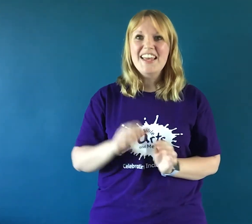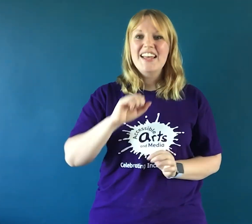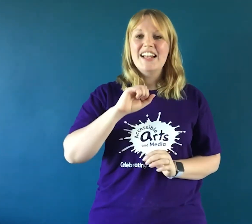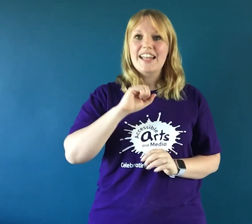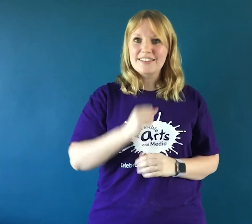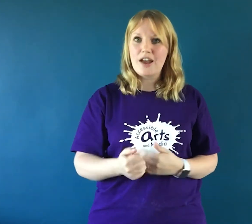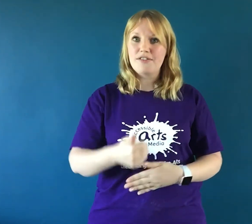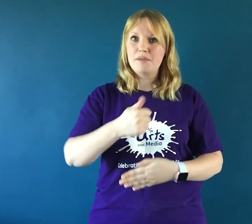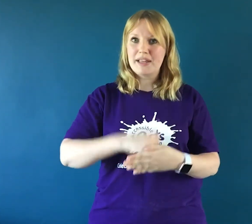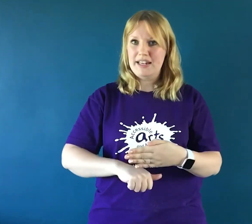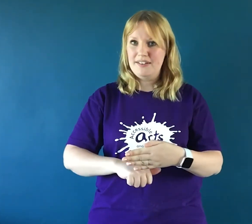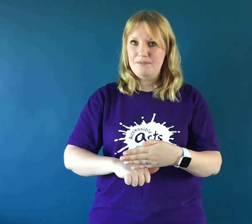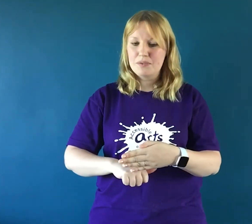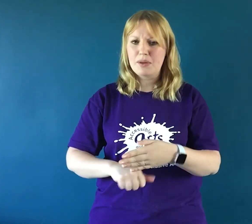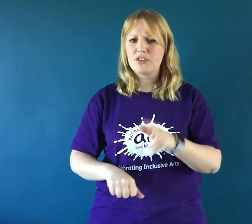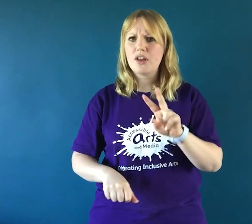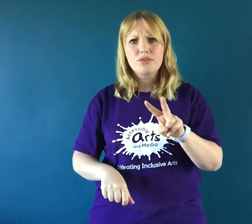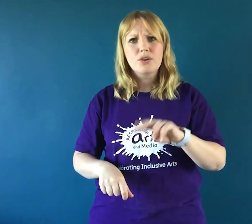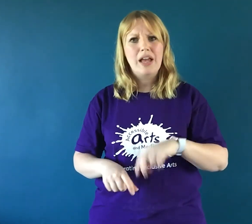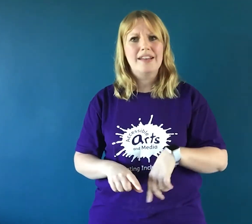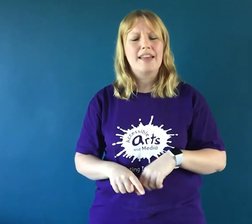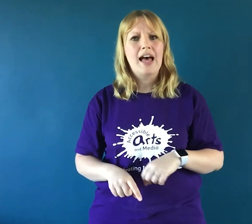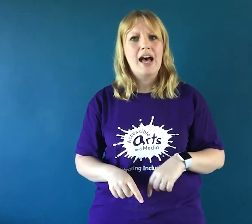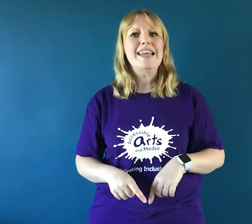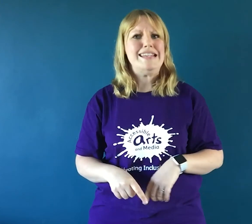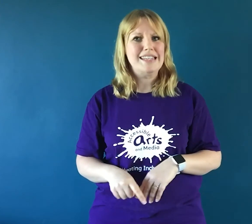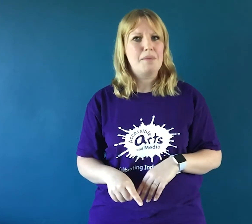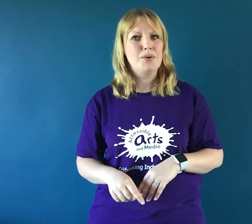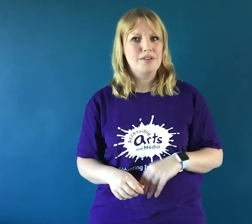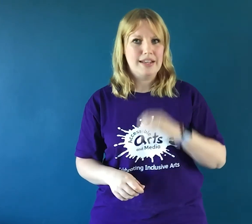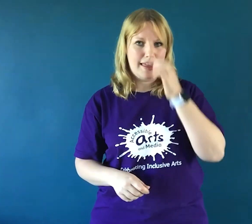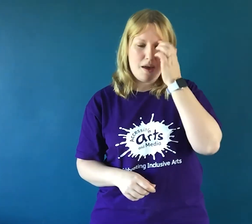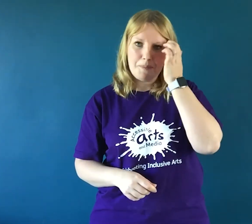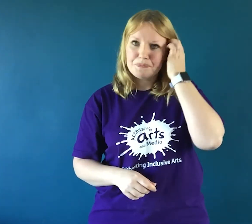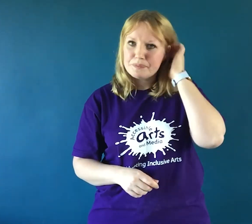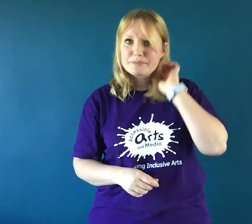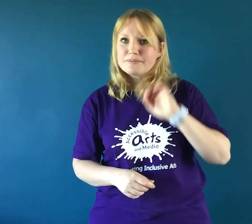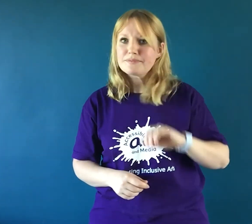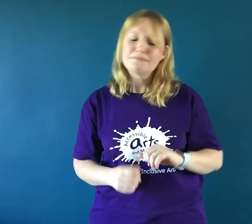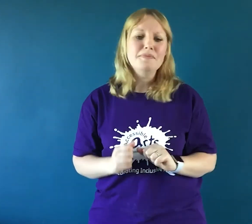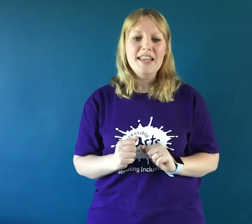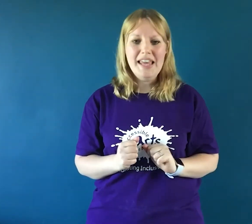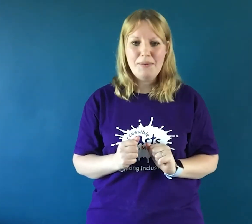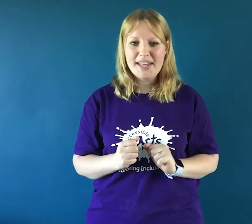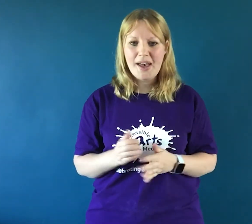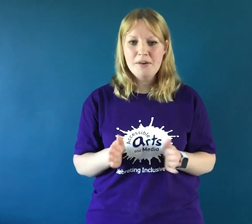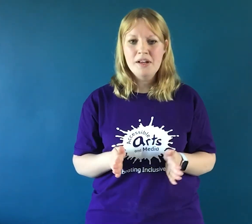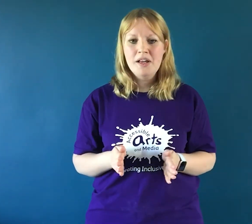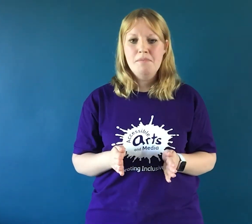Let's go from the beginning because those two lines are easier put together. Here we go.